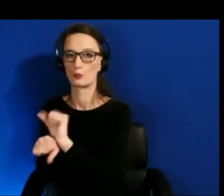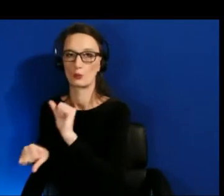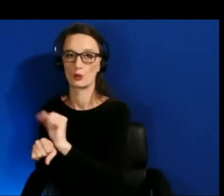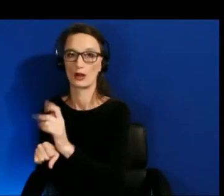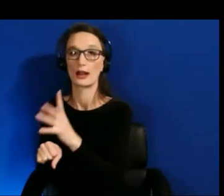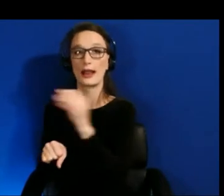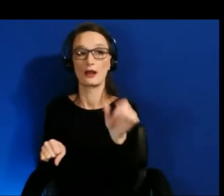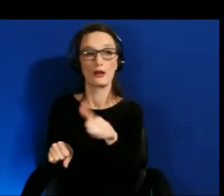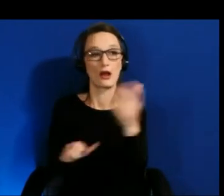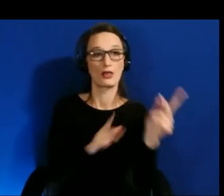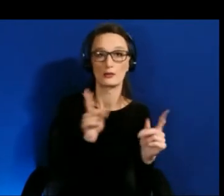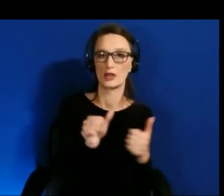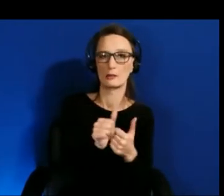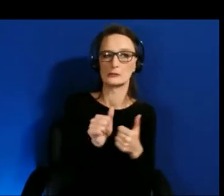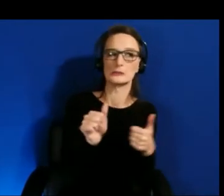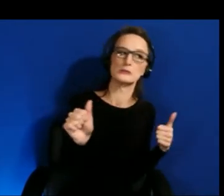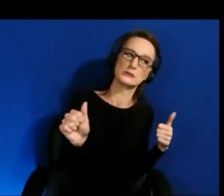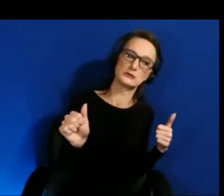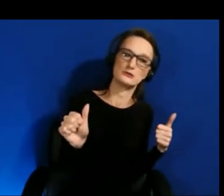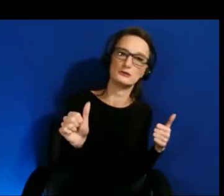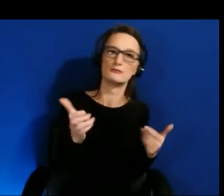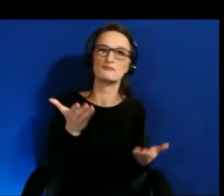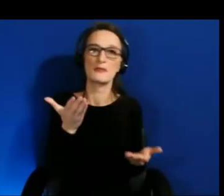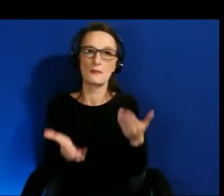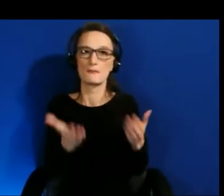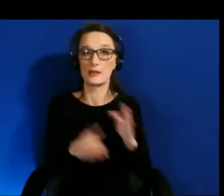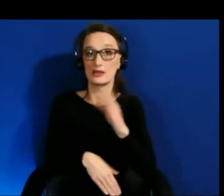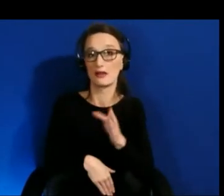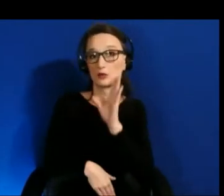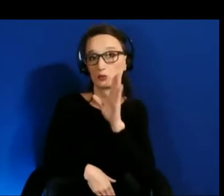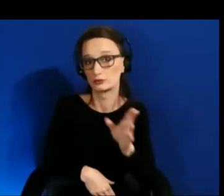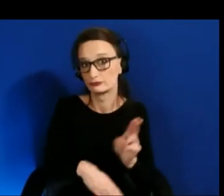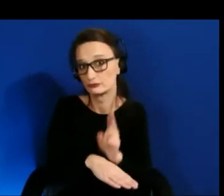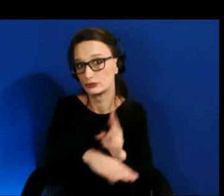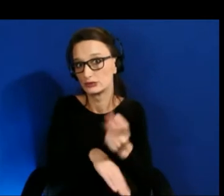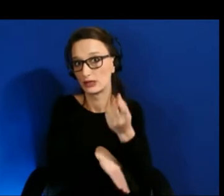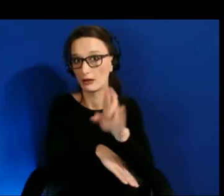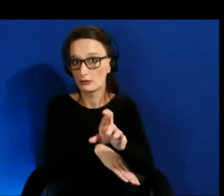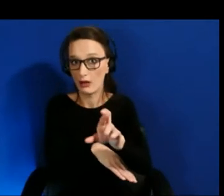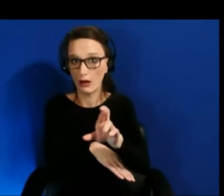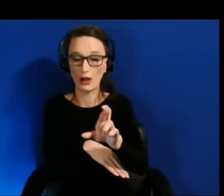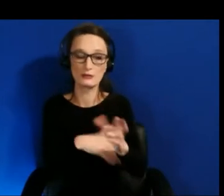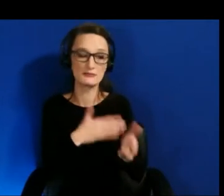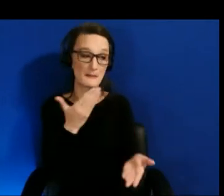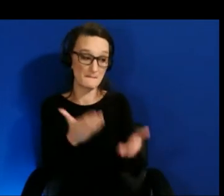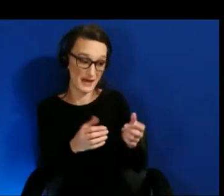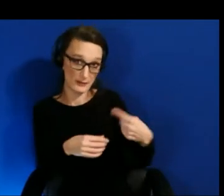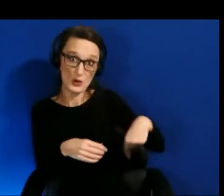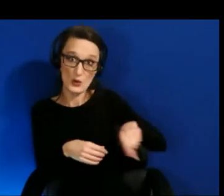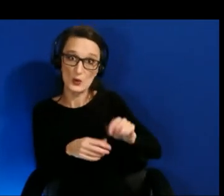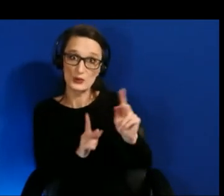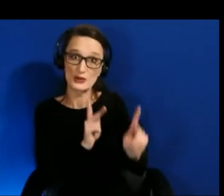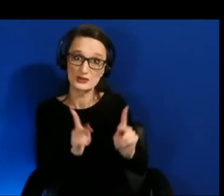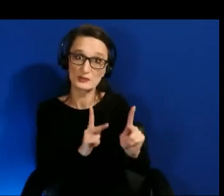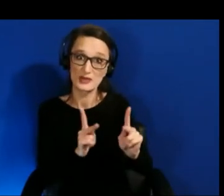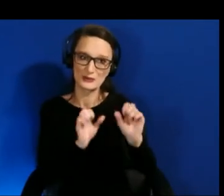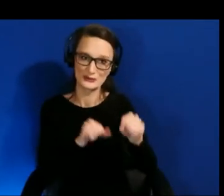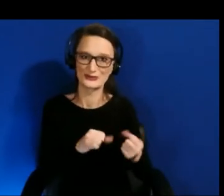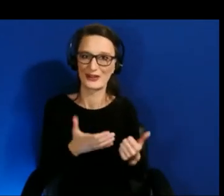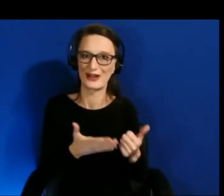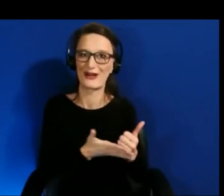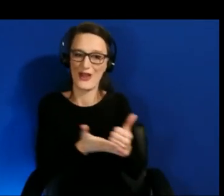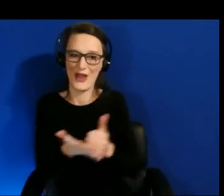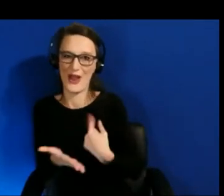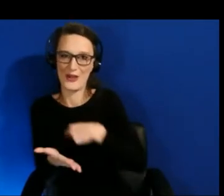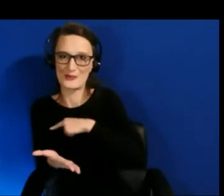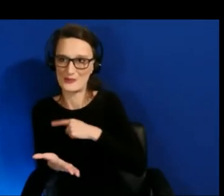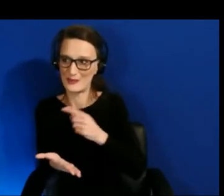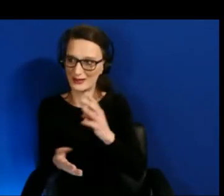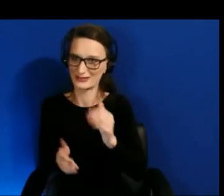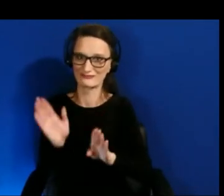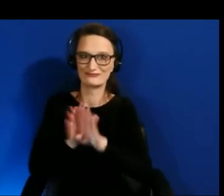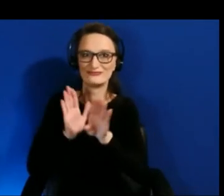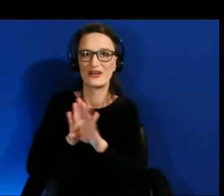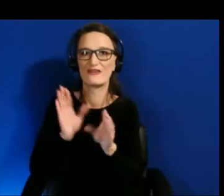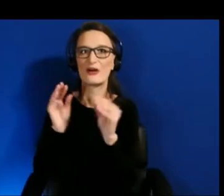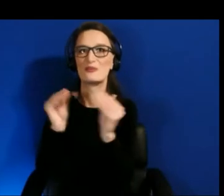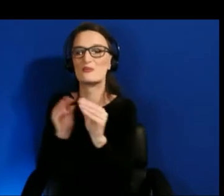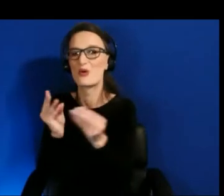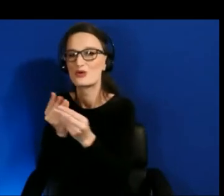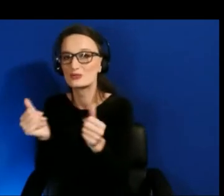might actually be the people who can bring us more innovative solutions if we go to them directly from the start and start addressing that.